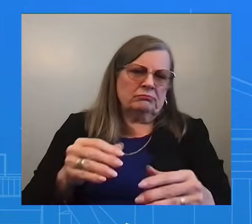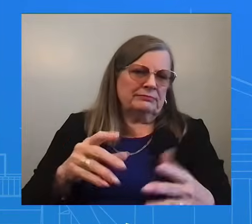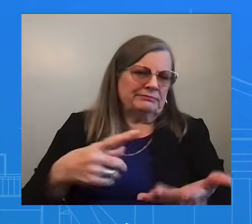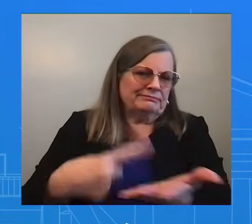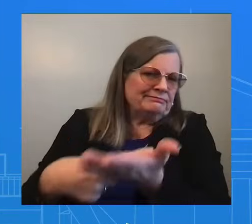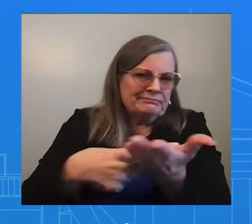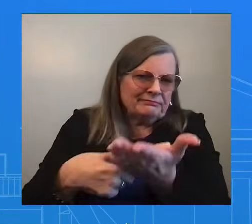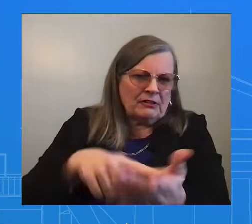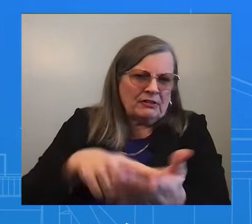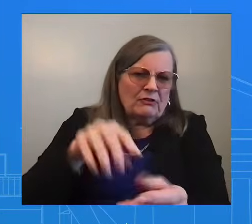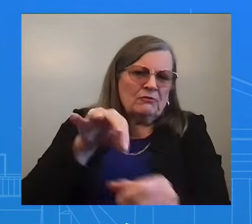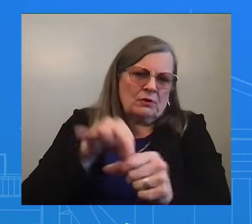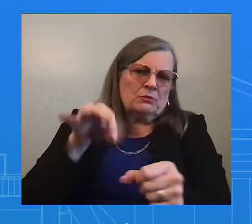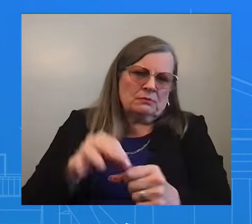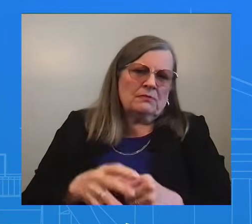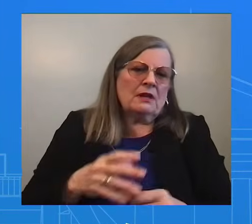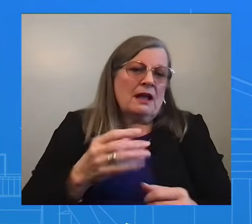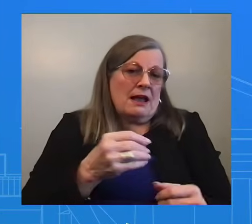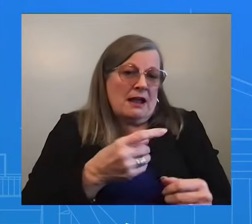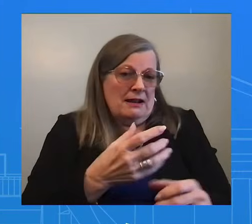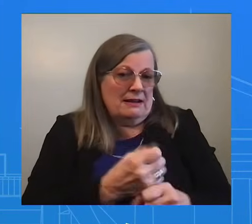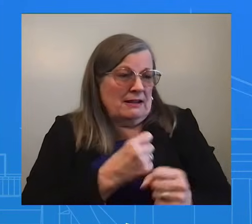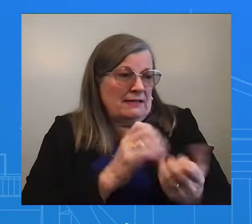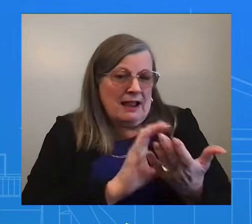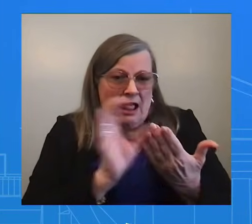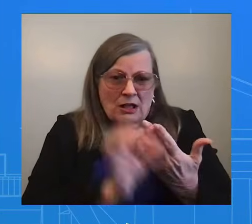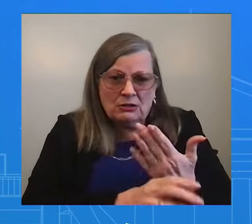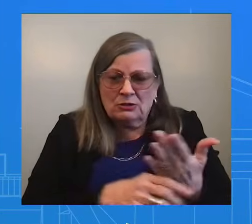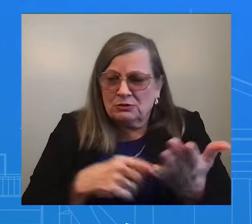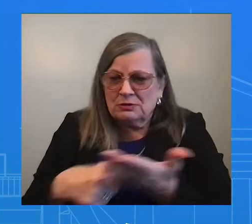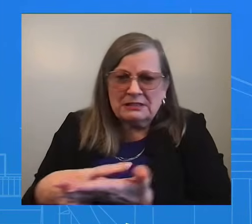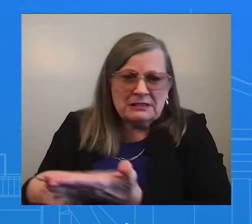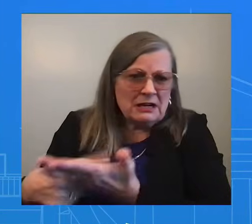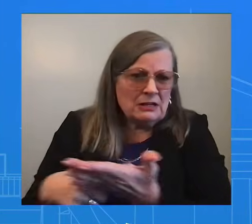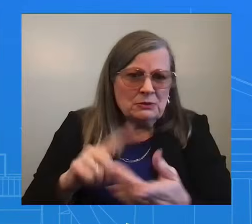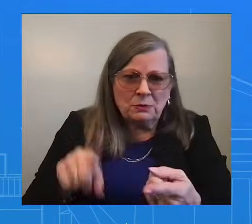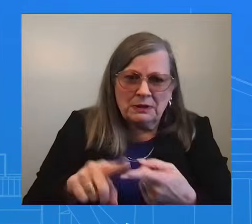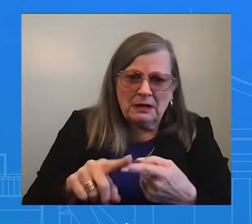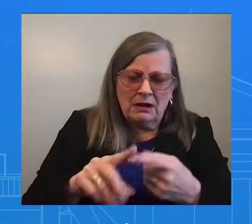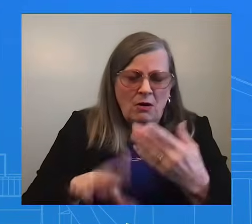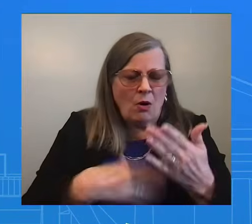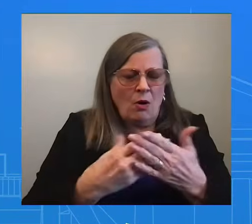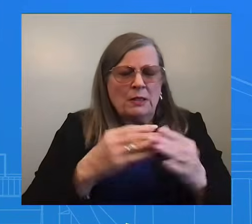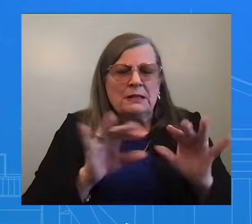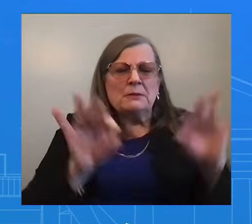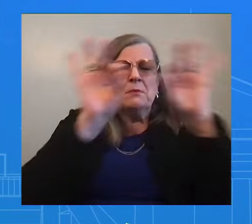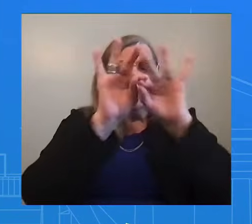But these are important actions that American people need. Go ahead. The Press: Does the President plan to invite Speaker Johnson